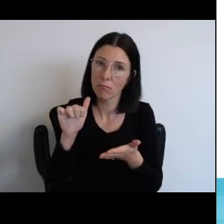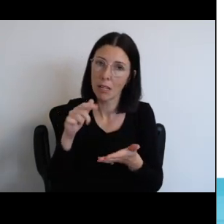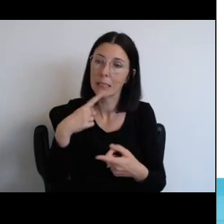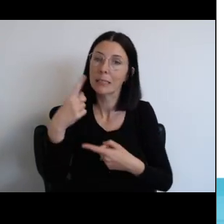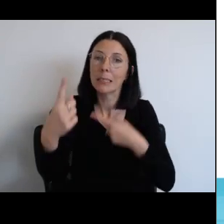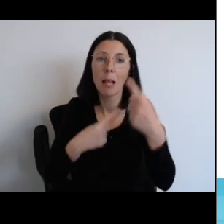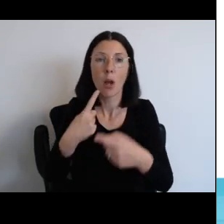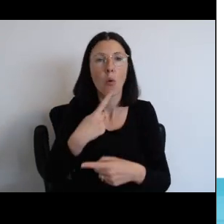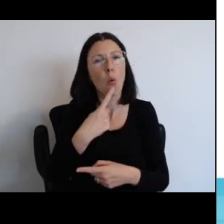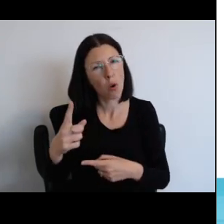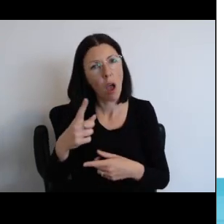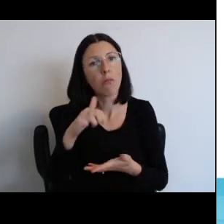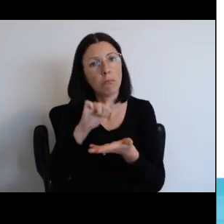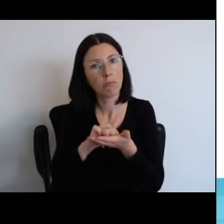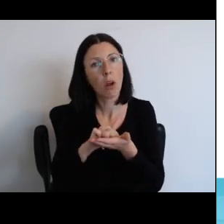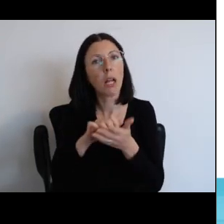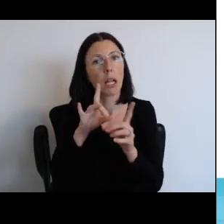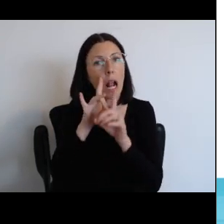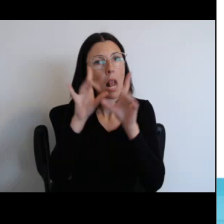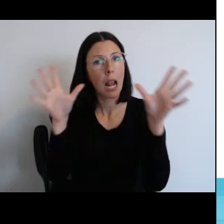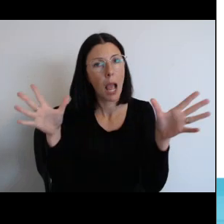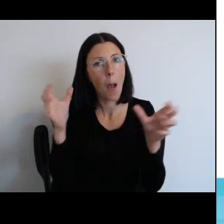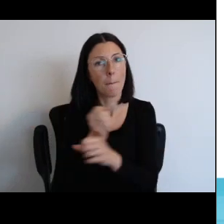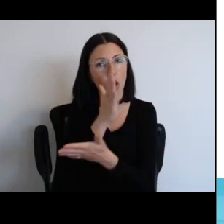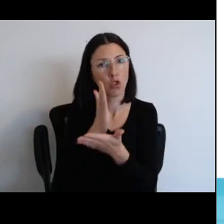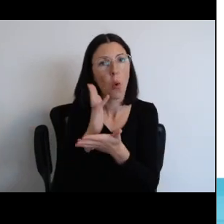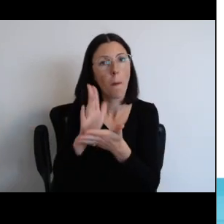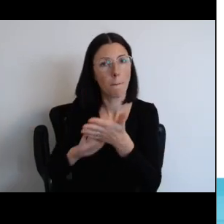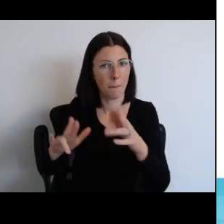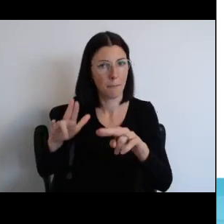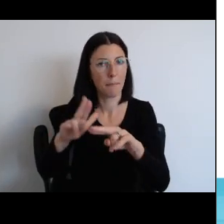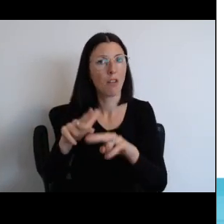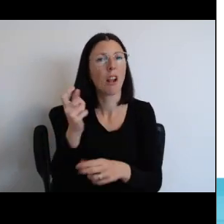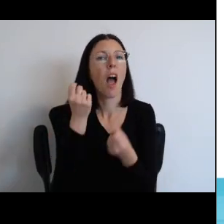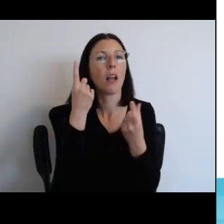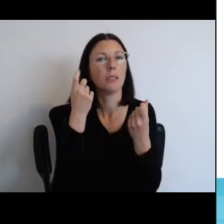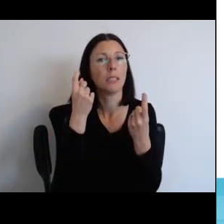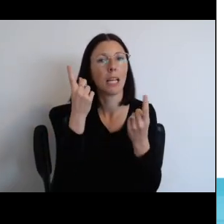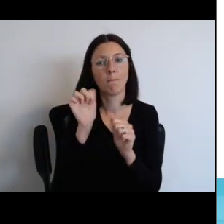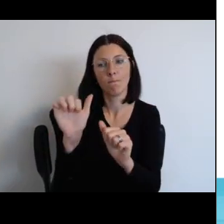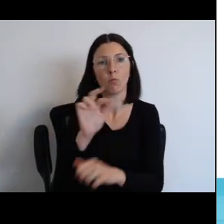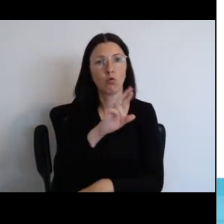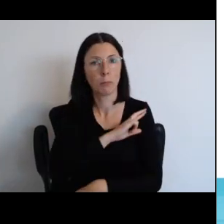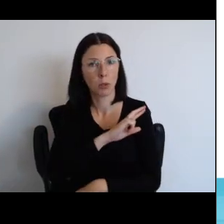ensure they do understand what it means and what their responsibilities are to comply with it the